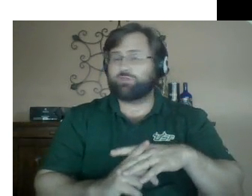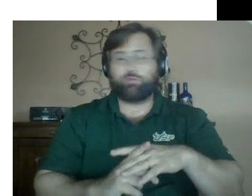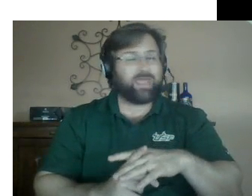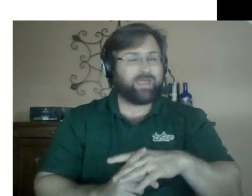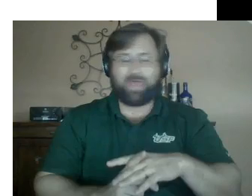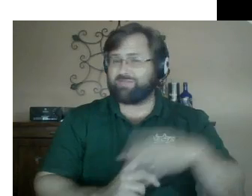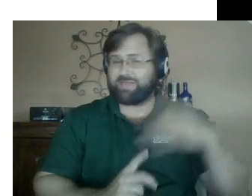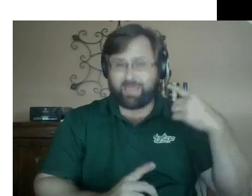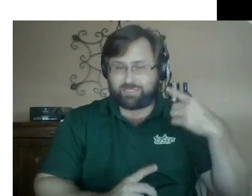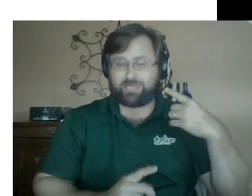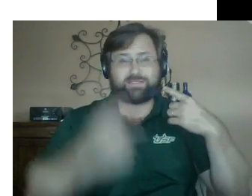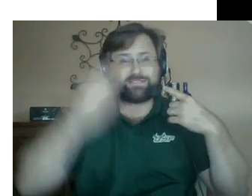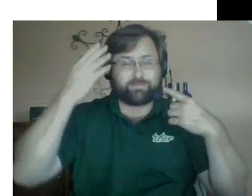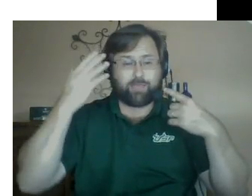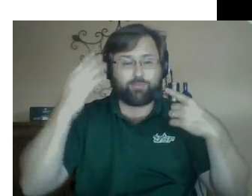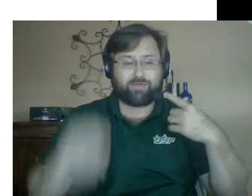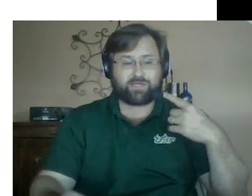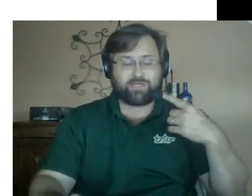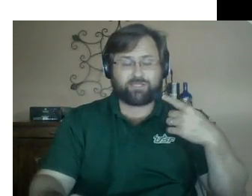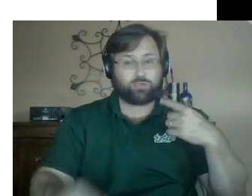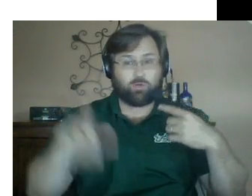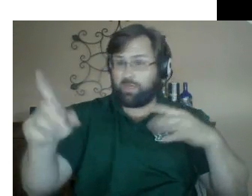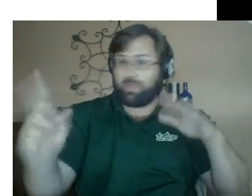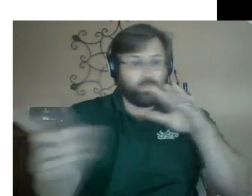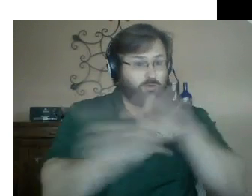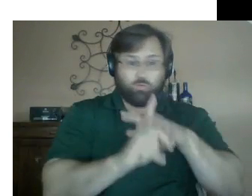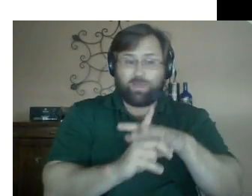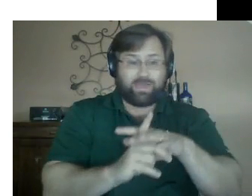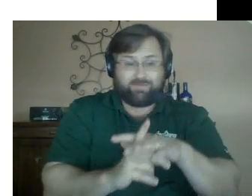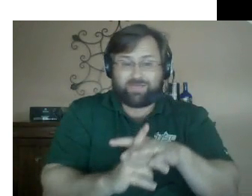so you can have the negation at the same time you have the conditional when if he